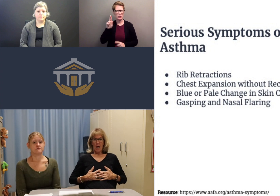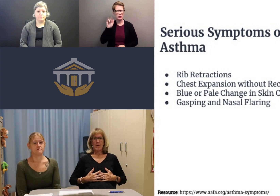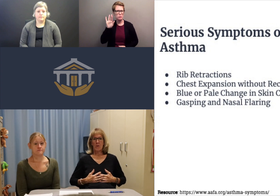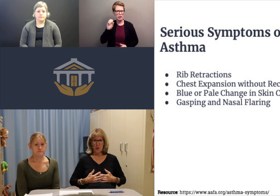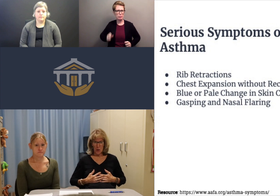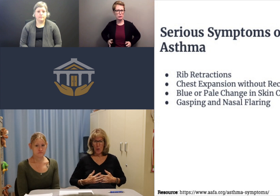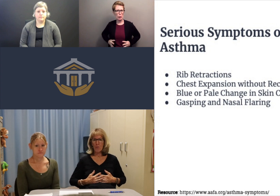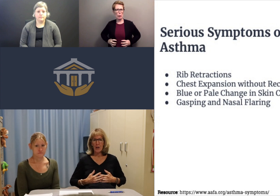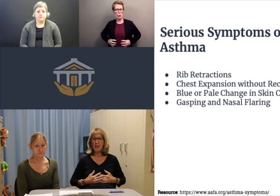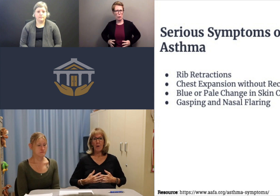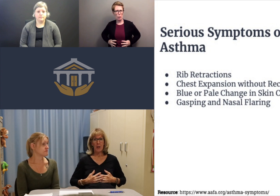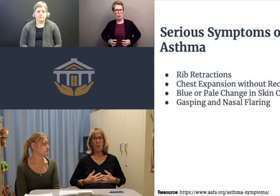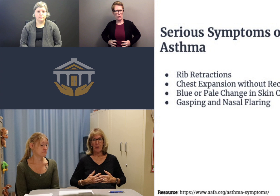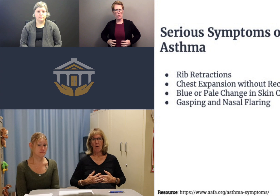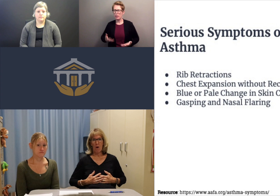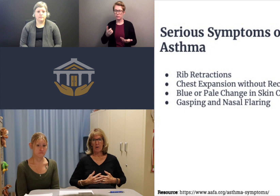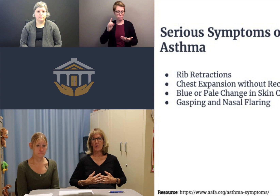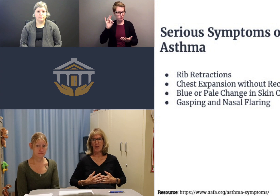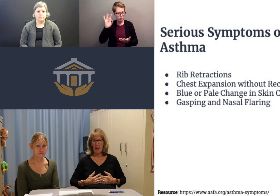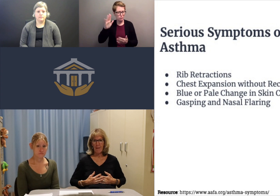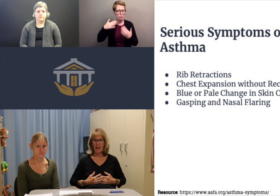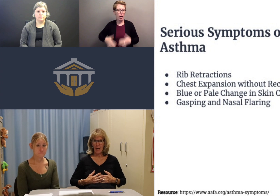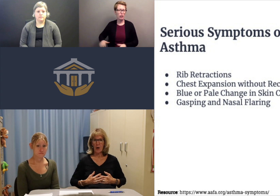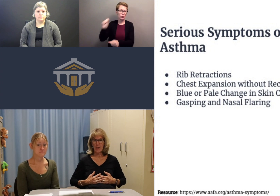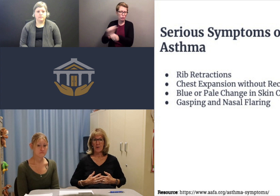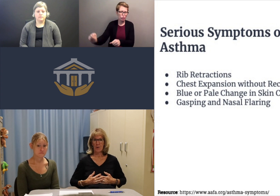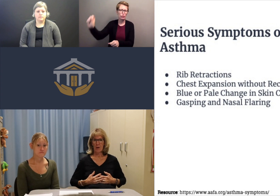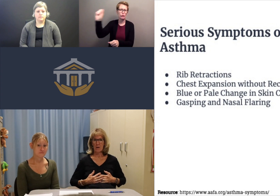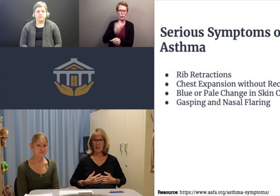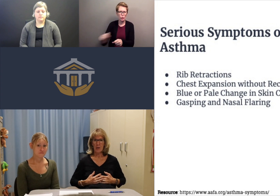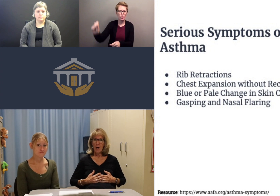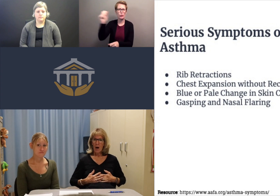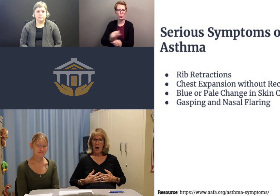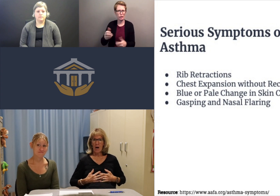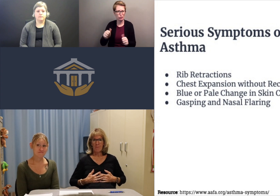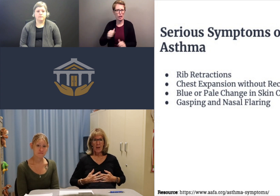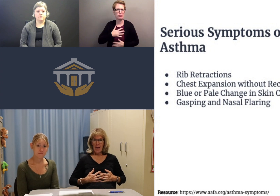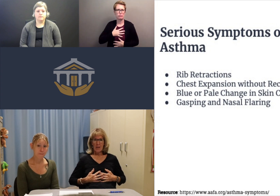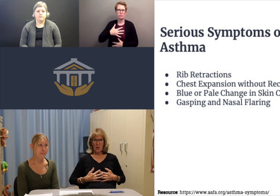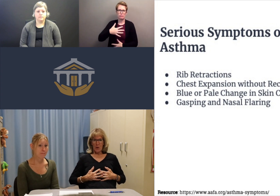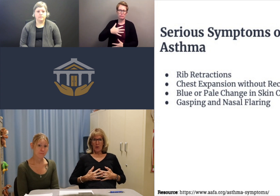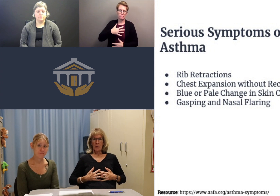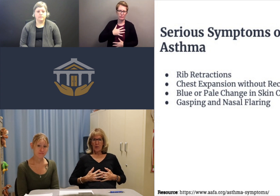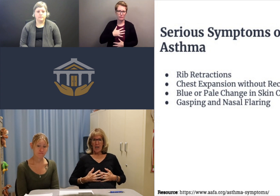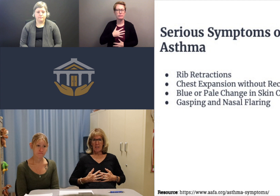I mean you're really, really working hard to get that air into your lungs. Um, and your chest is